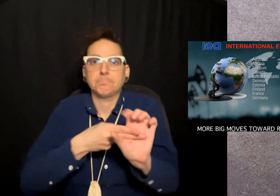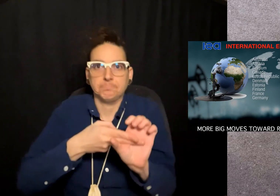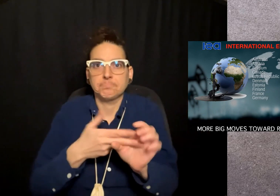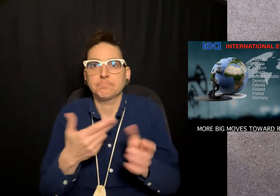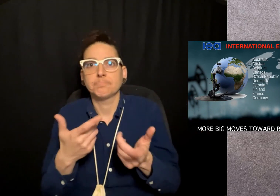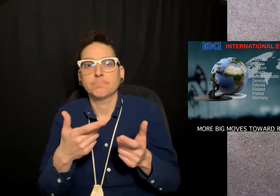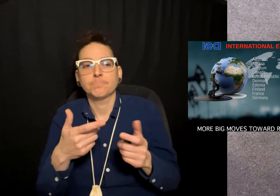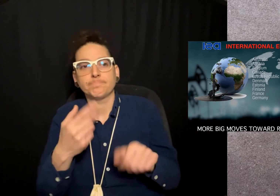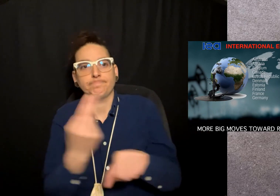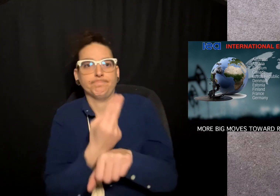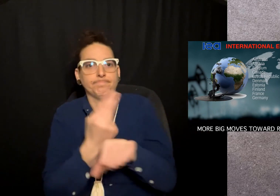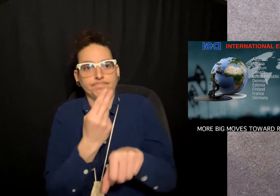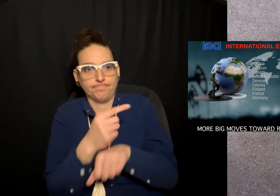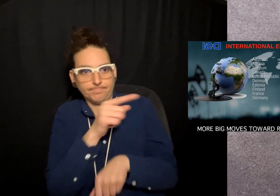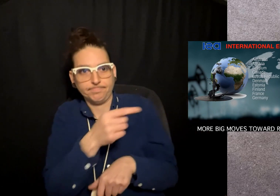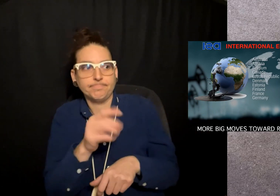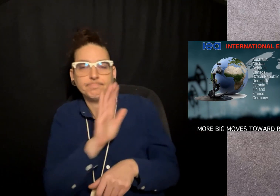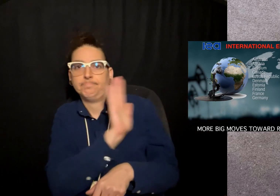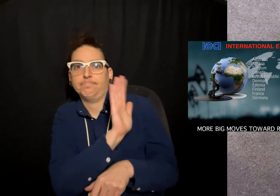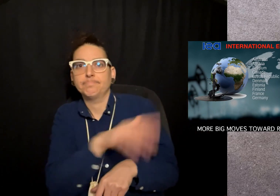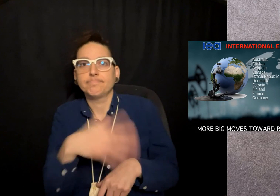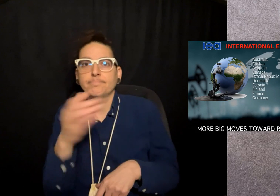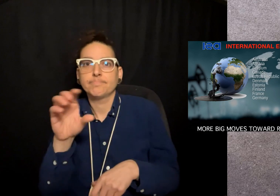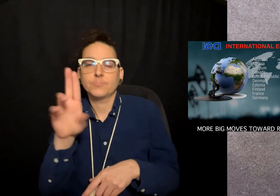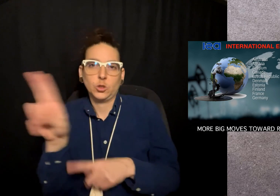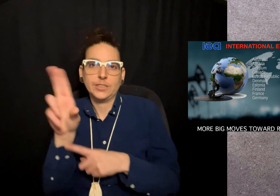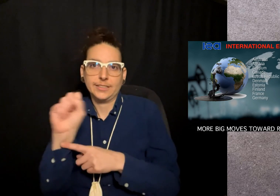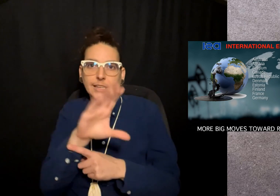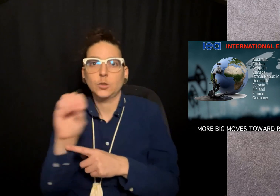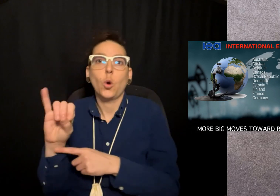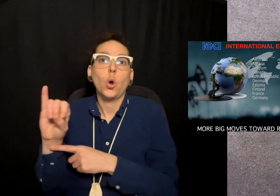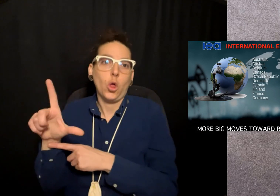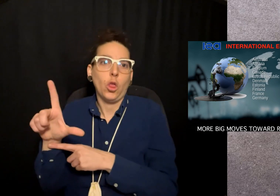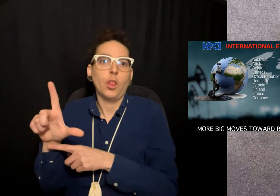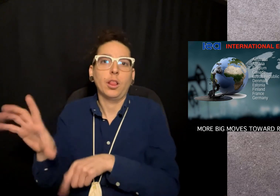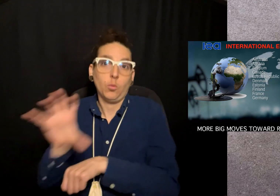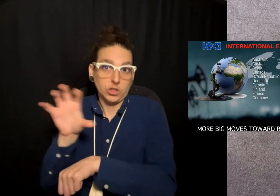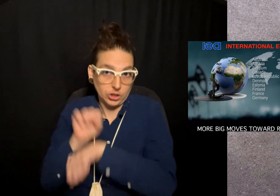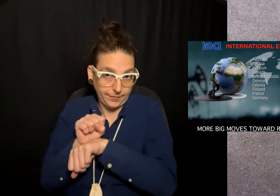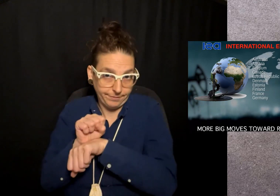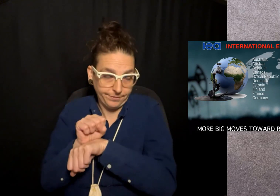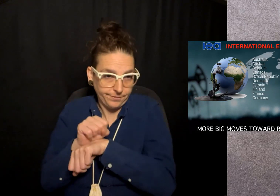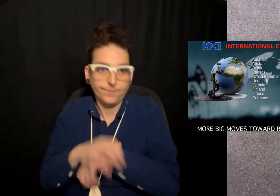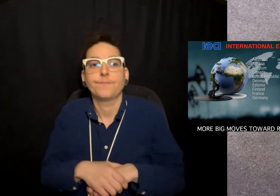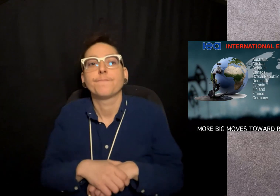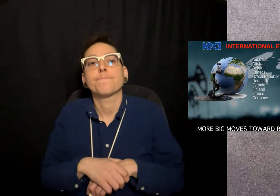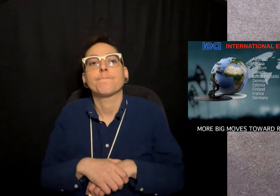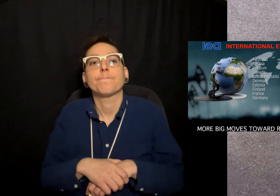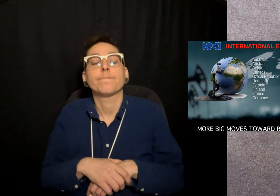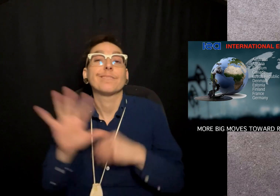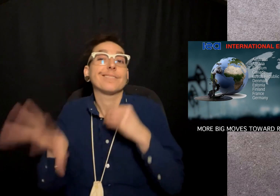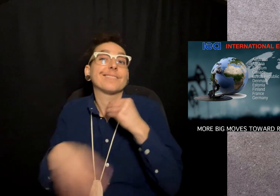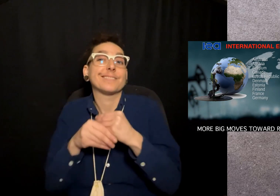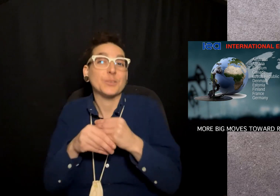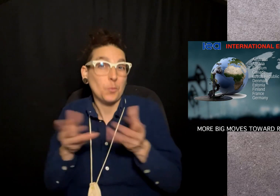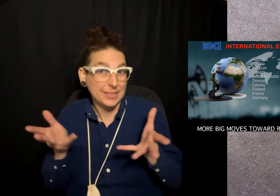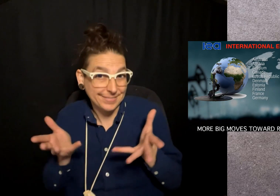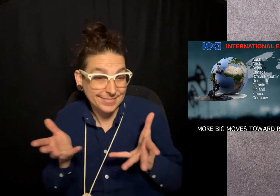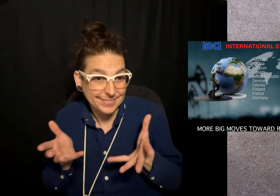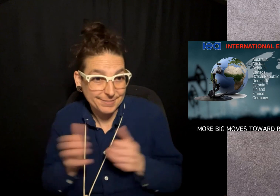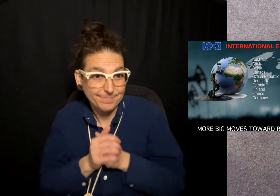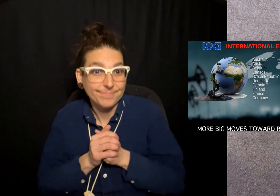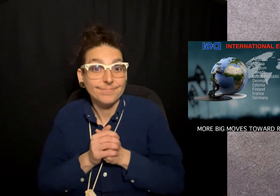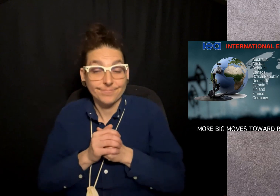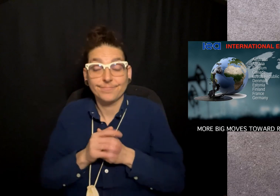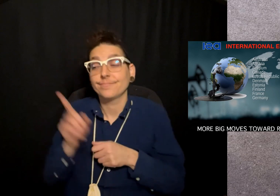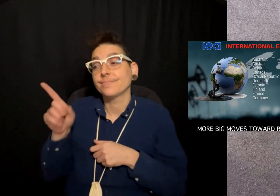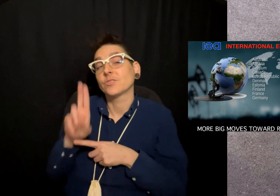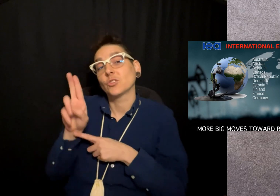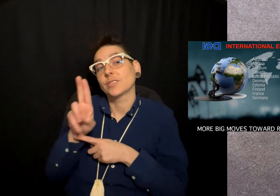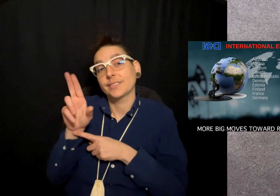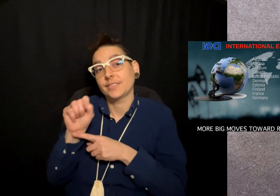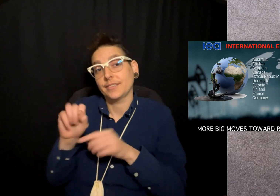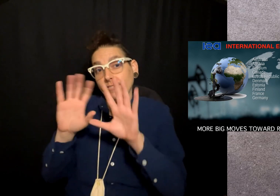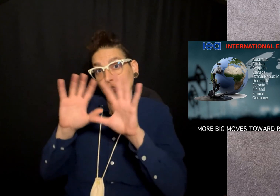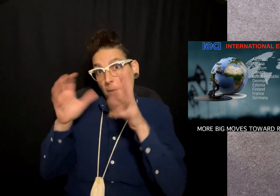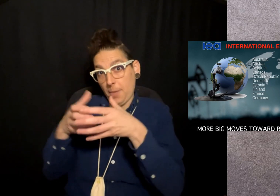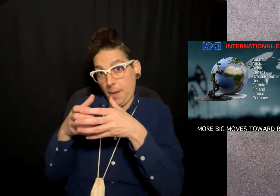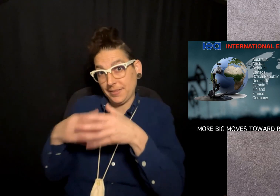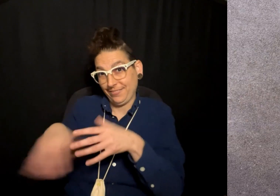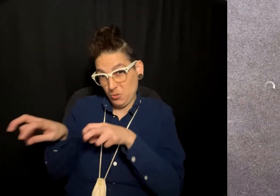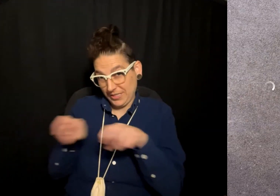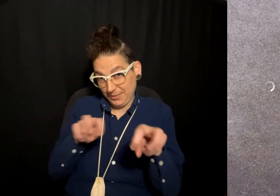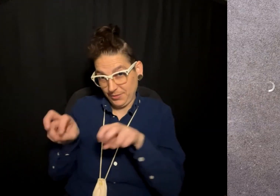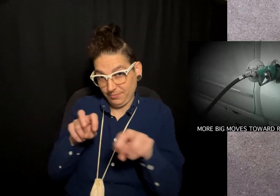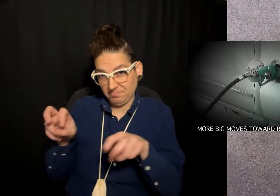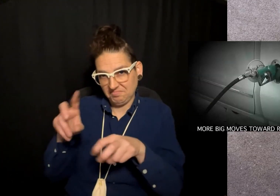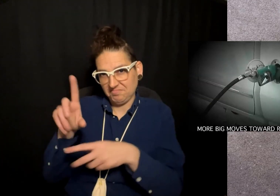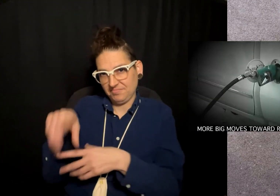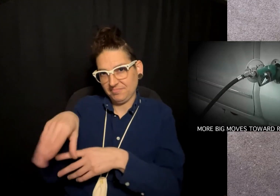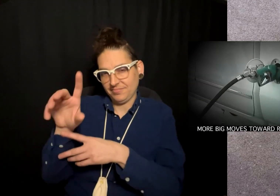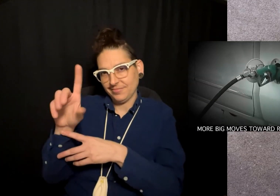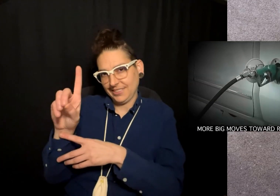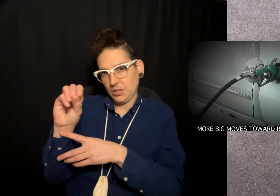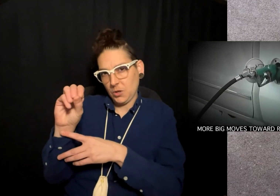the US and tapping into their oil reserves in addition to that the US Department of Transportation